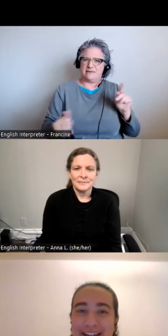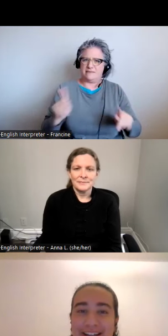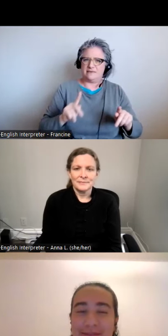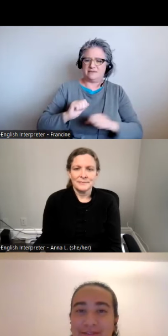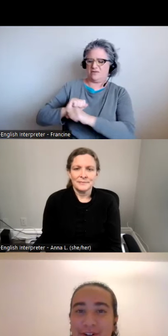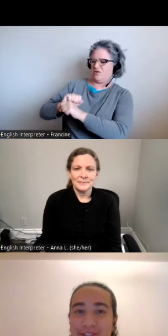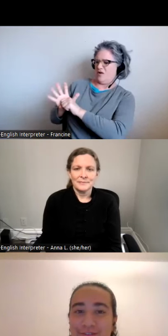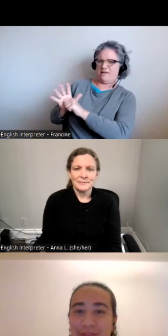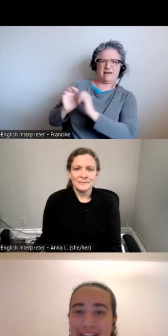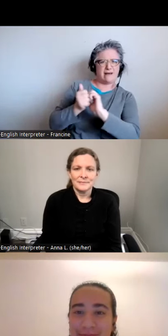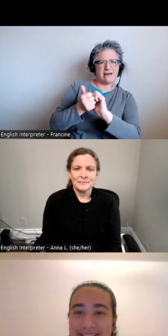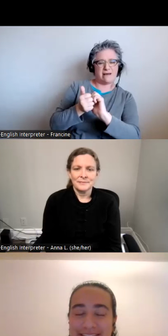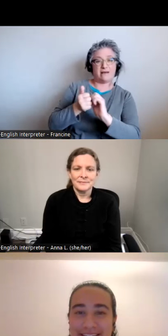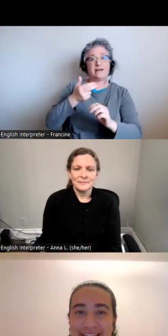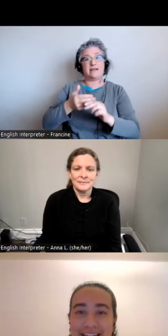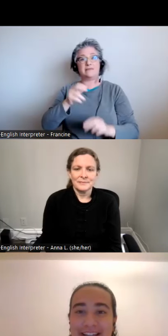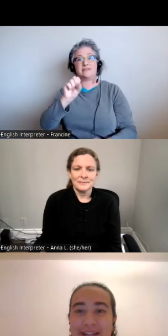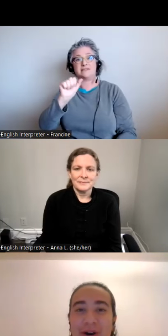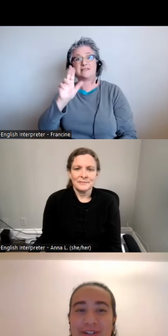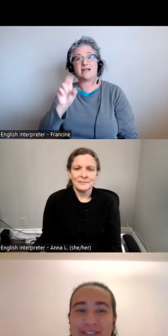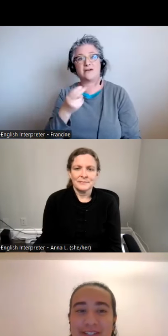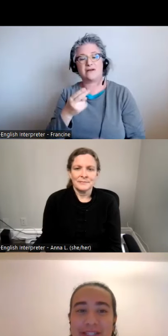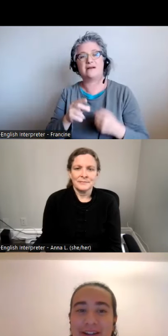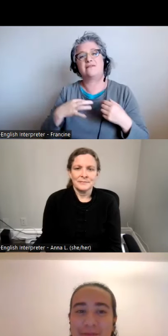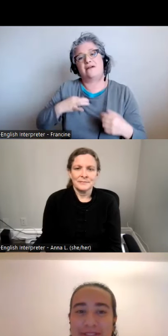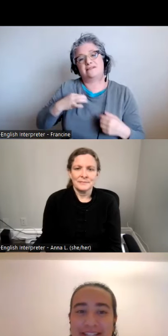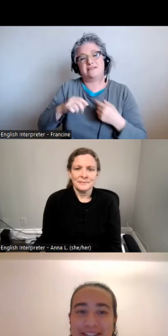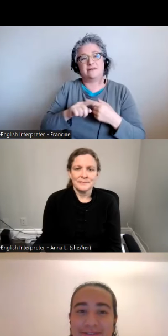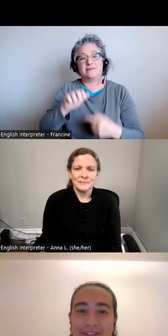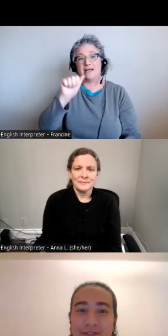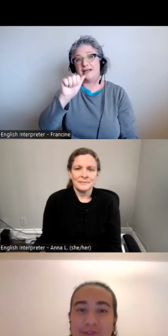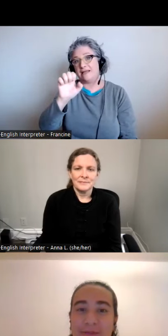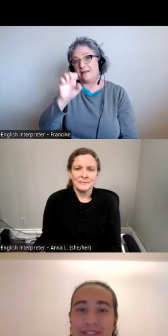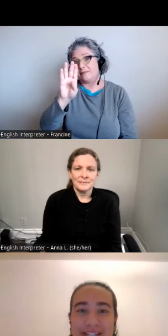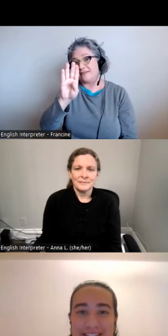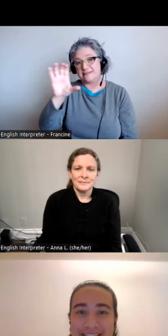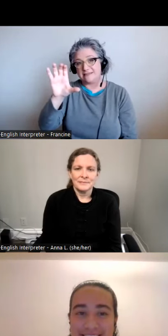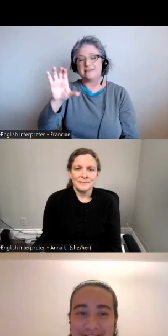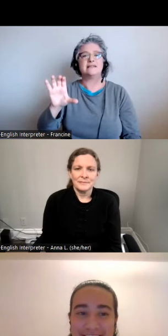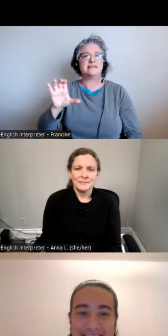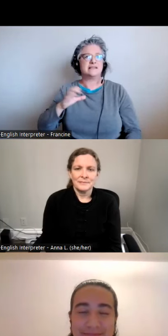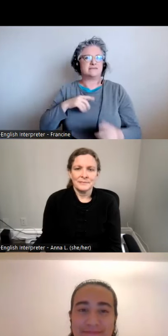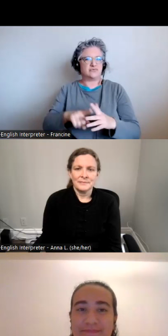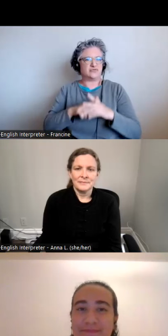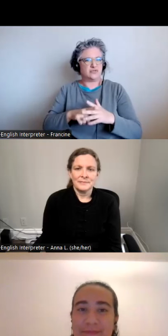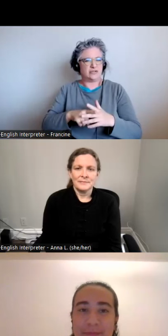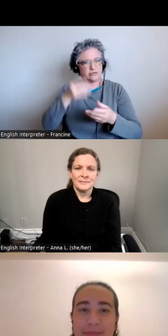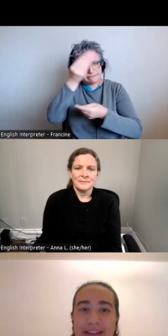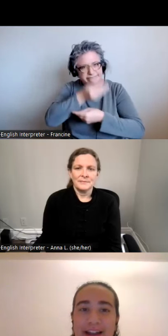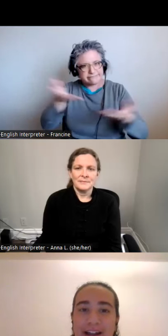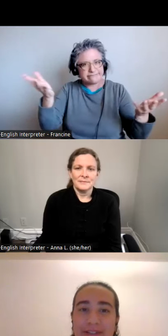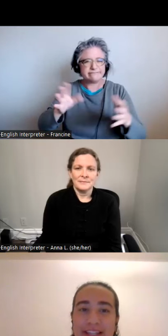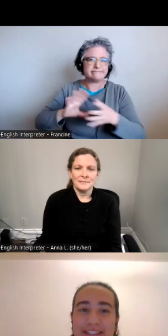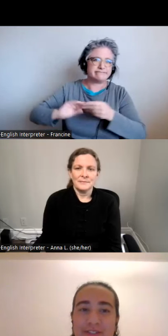Hello, everyone. And good afternoon. Welcome to today's event on what you need to know, about protecting our young population from COVID-19.